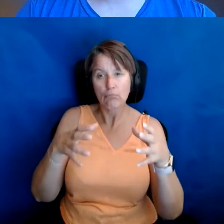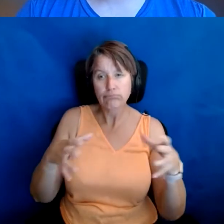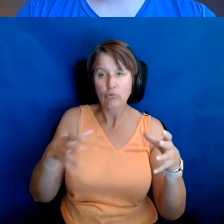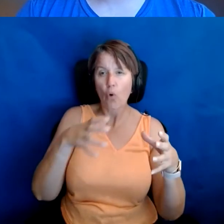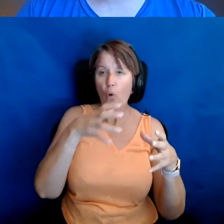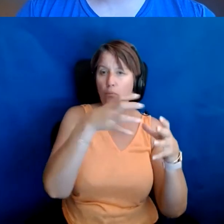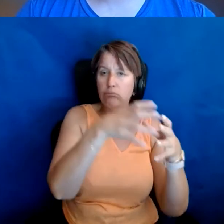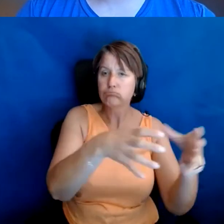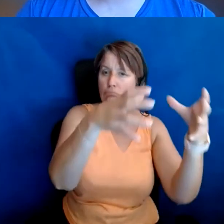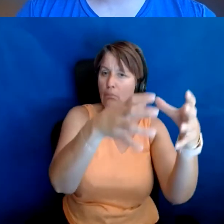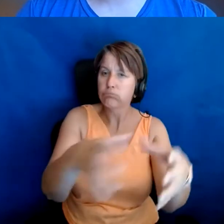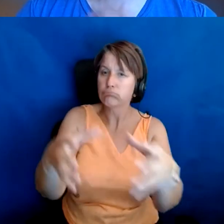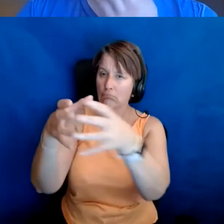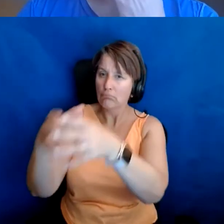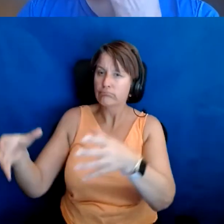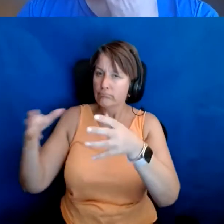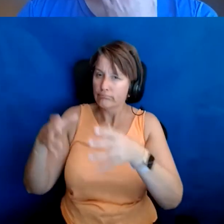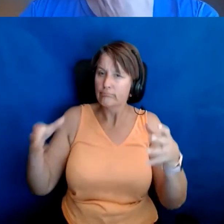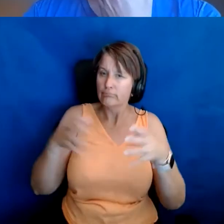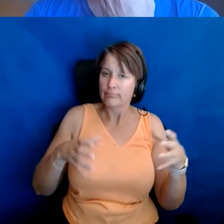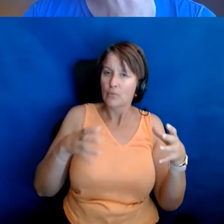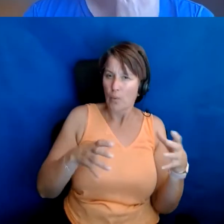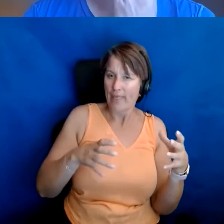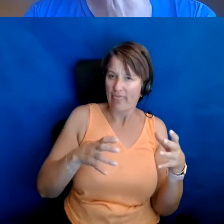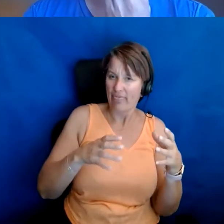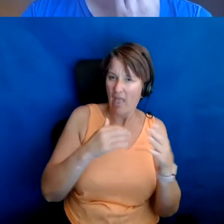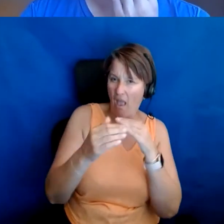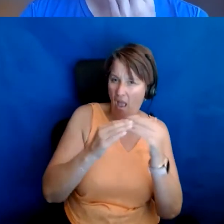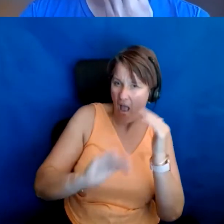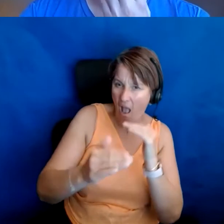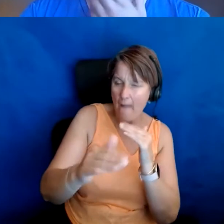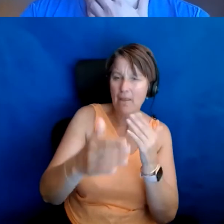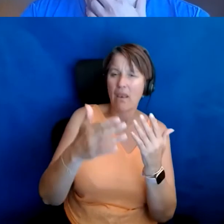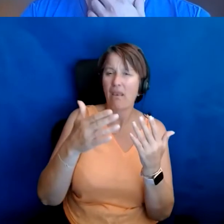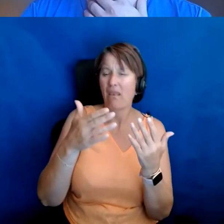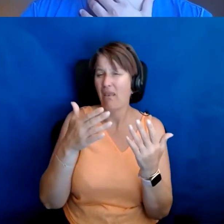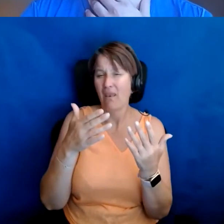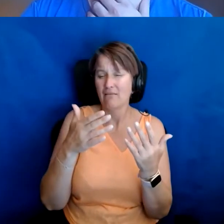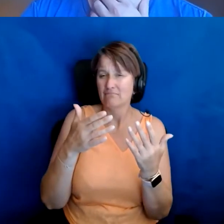So, like with these urban farmers now in Trondheim, and in other cities around Norway.